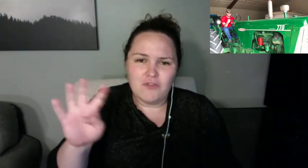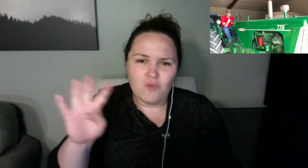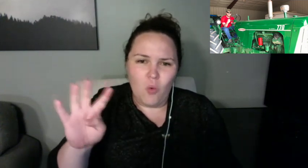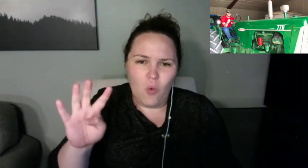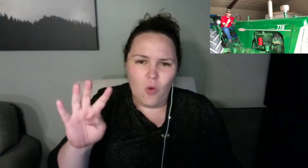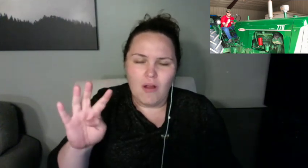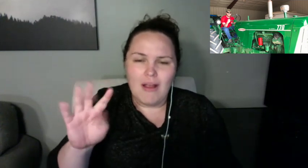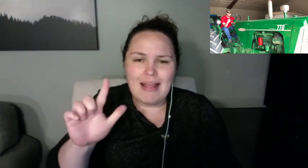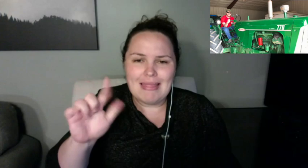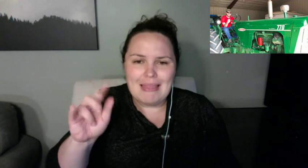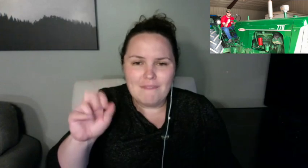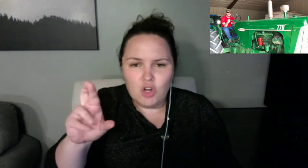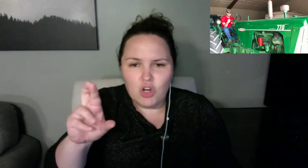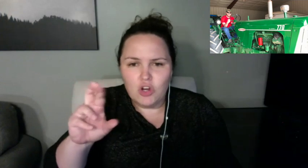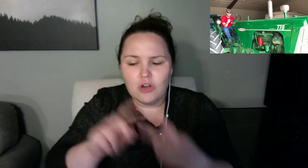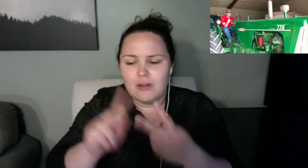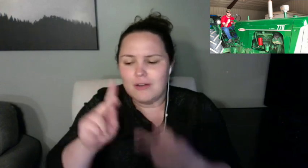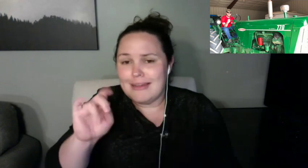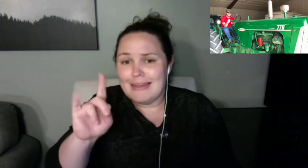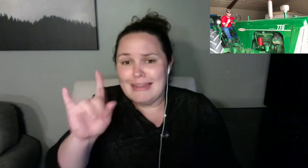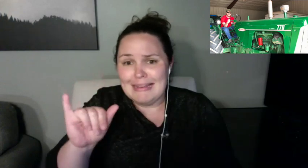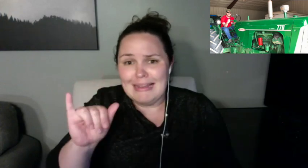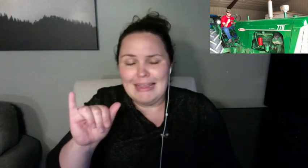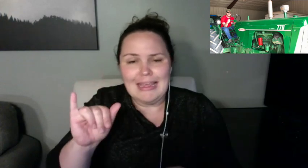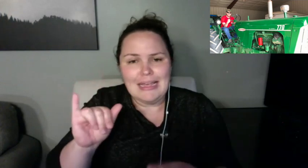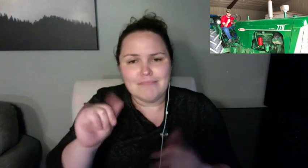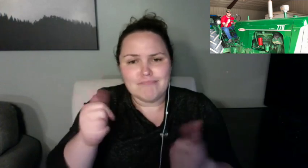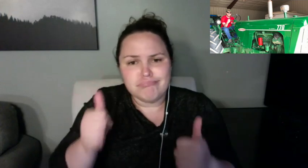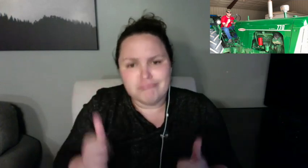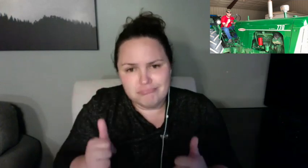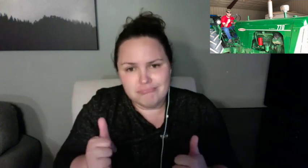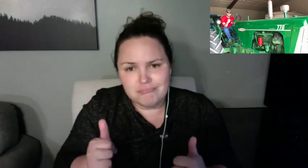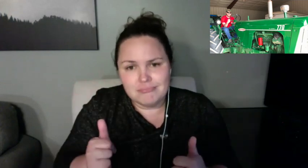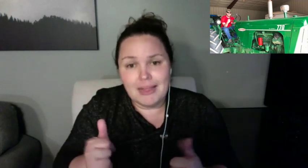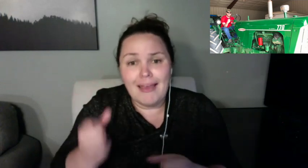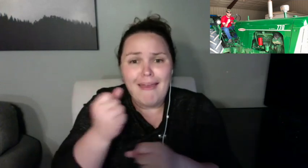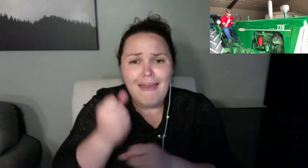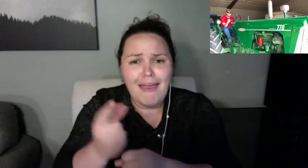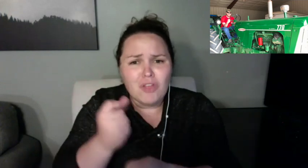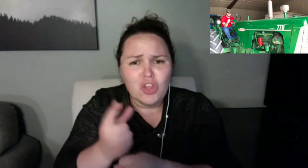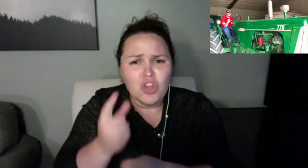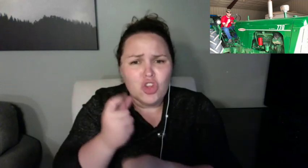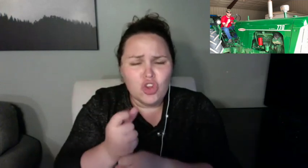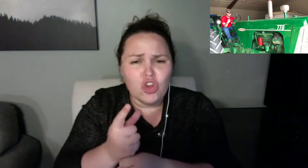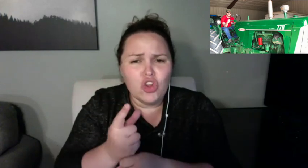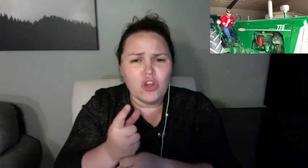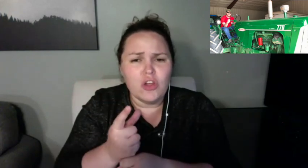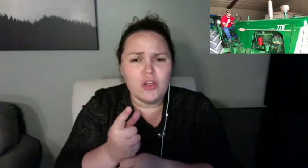And on my ride every year he's always been number three in line.